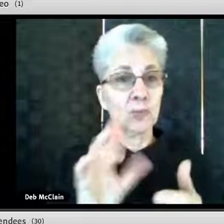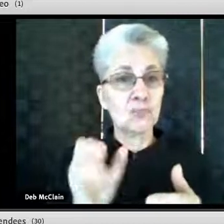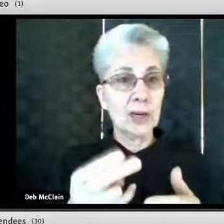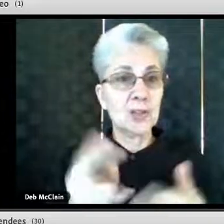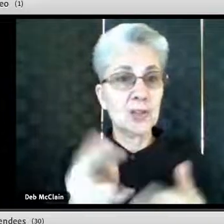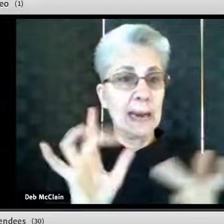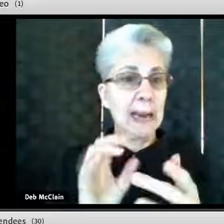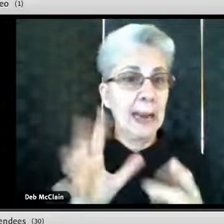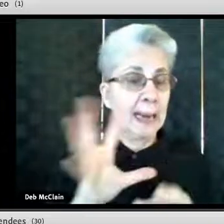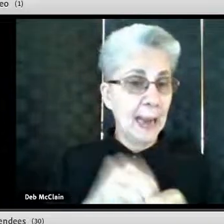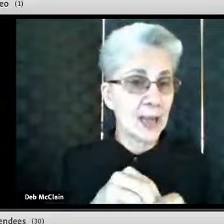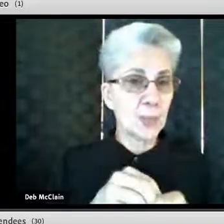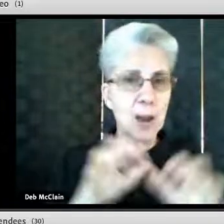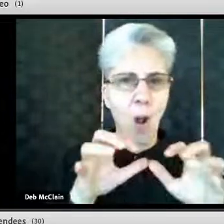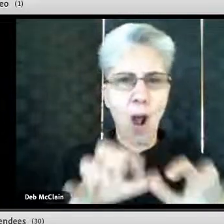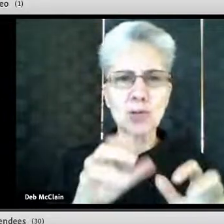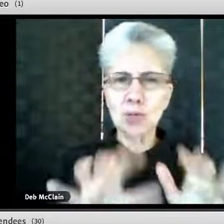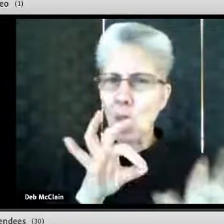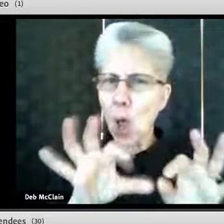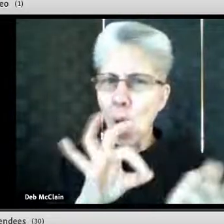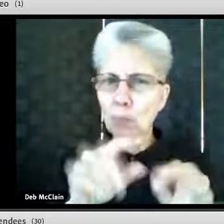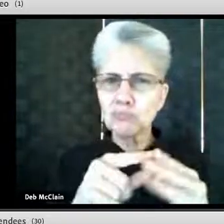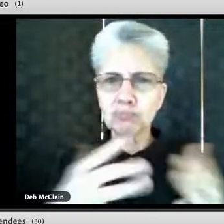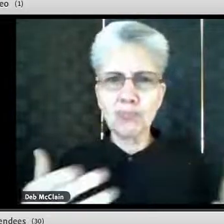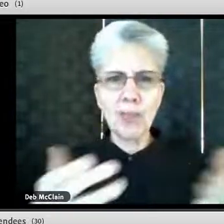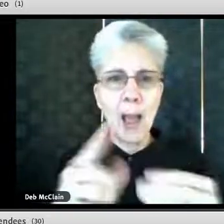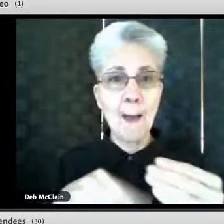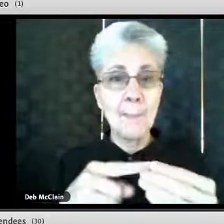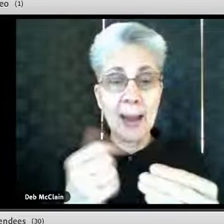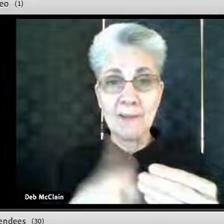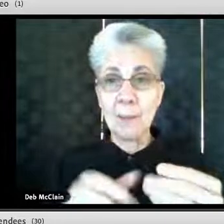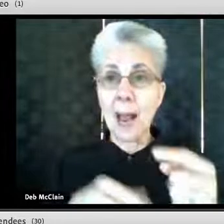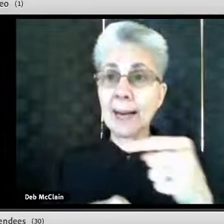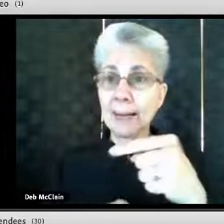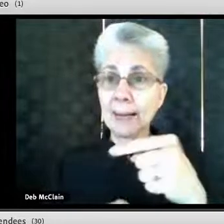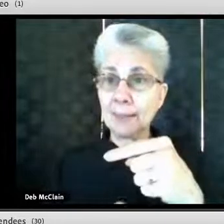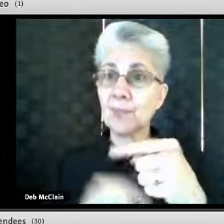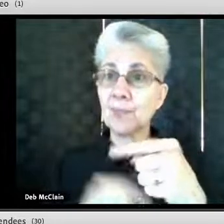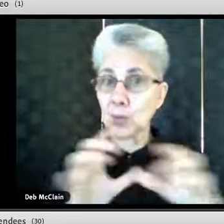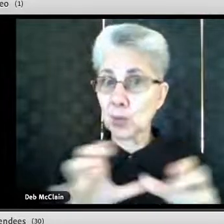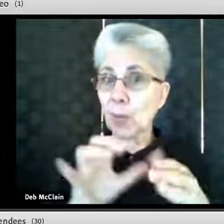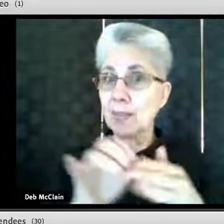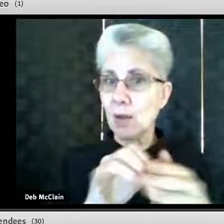engagement, audience. You can find out all sorts of things about everybody that is doing that.